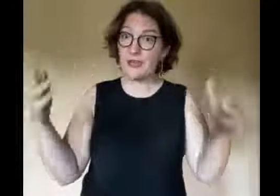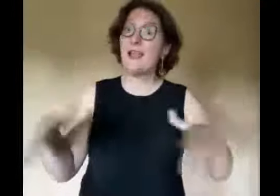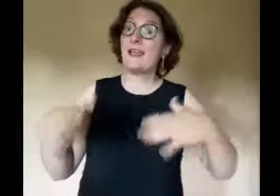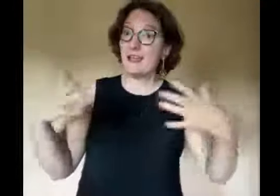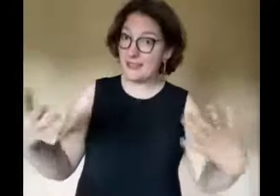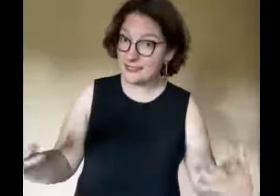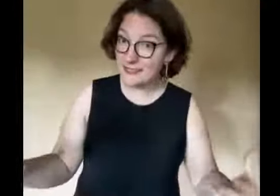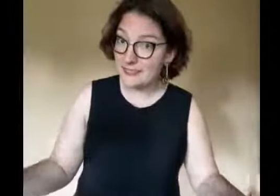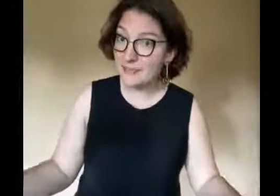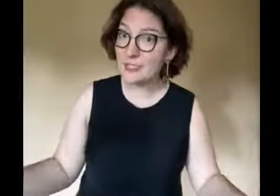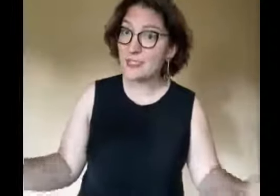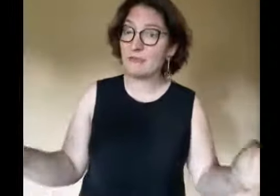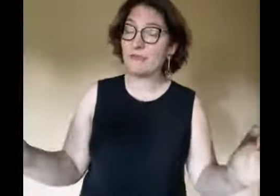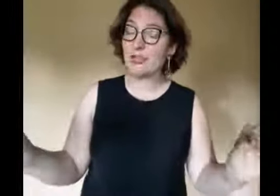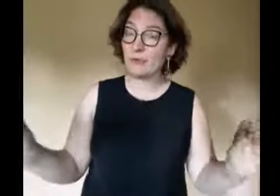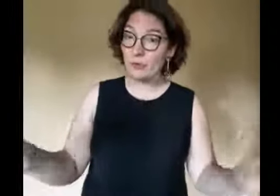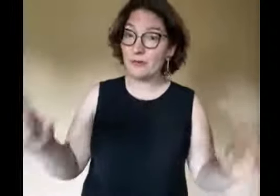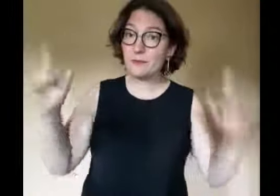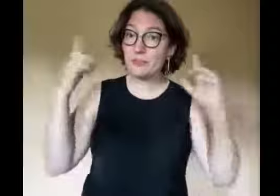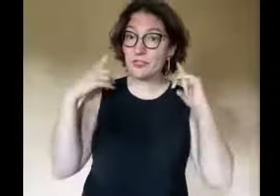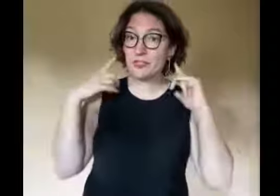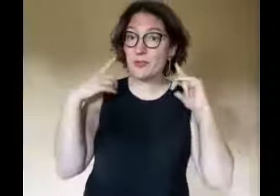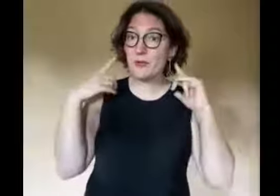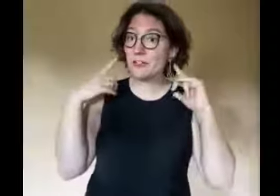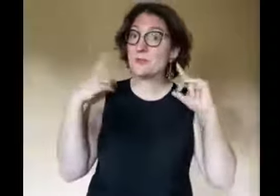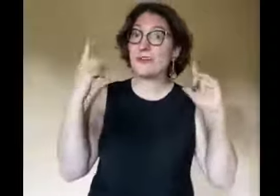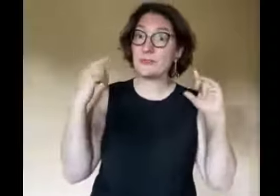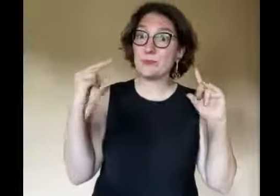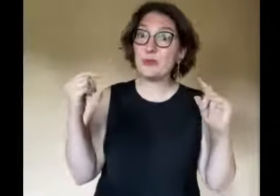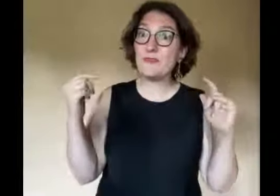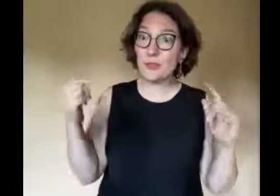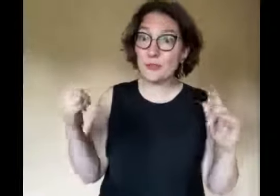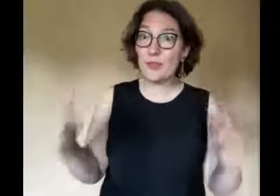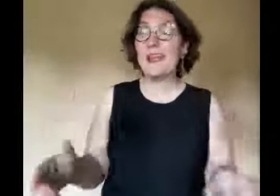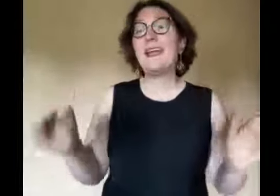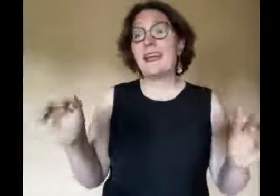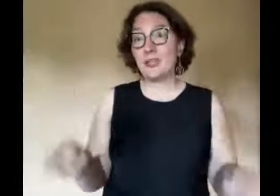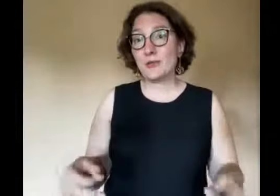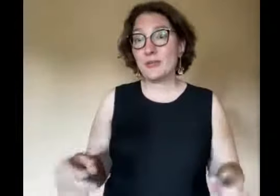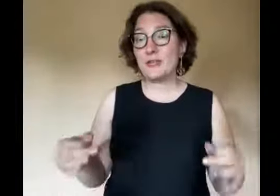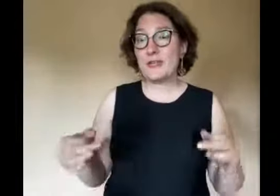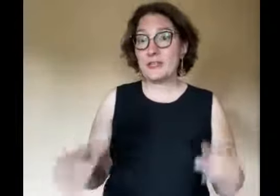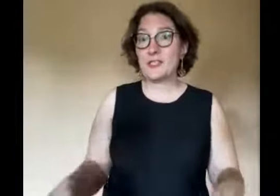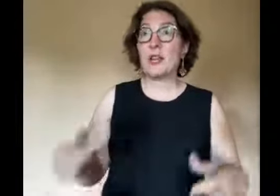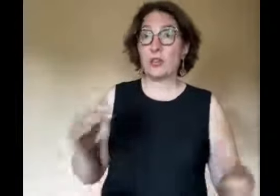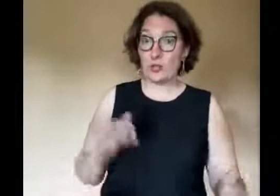shifting energy on the outside, it makes it that much easier for a brain to understand,